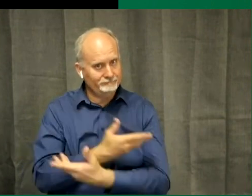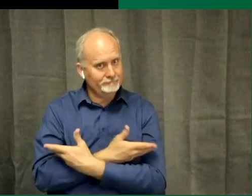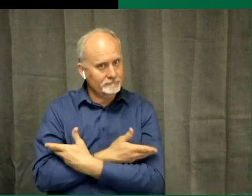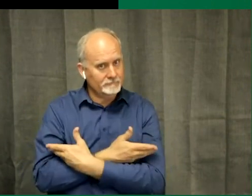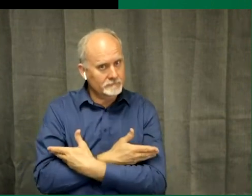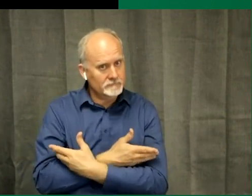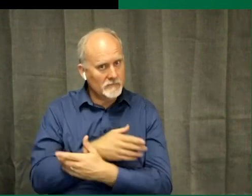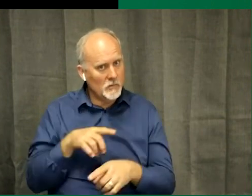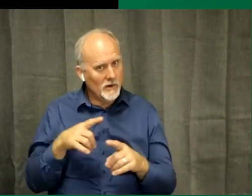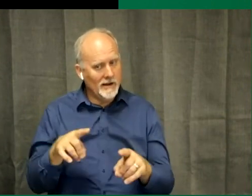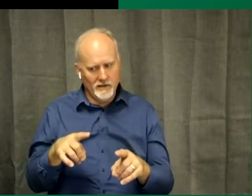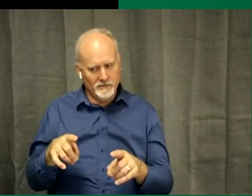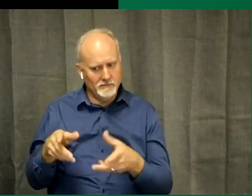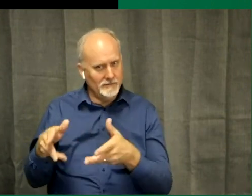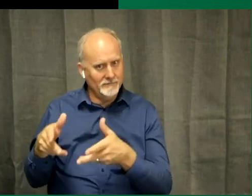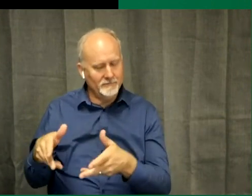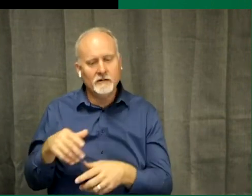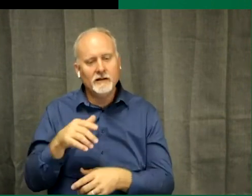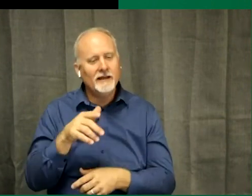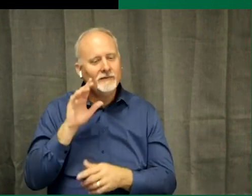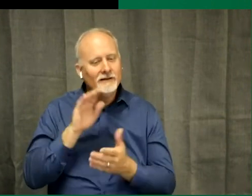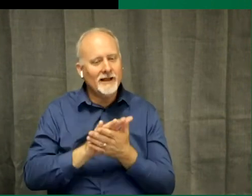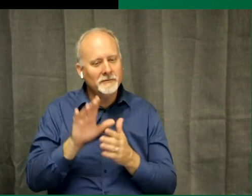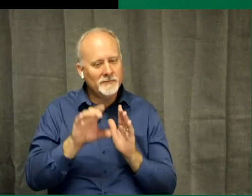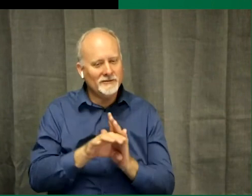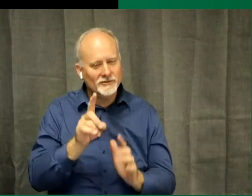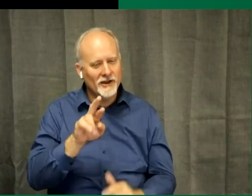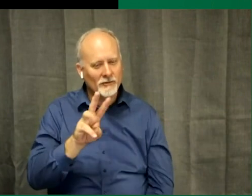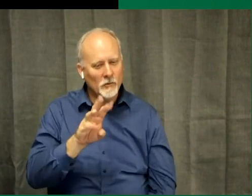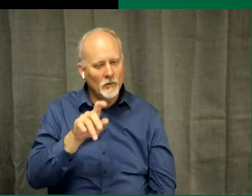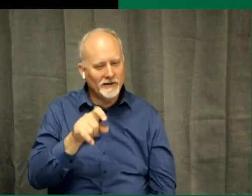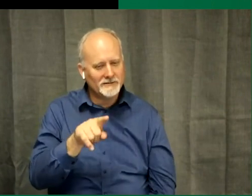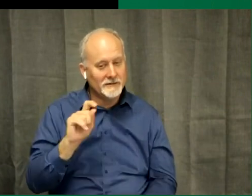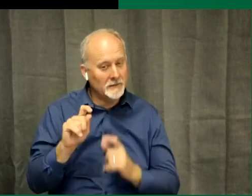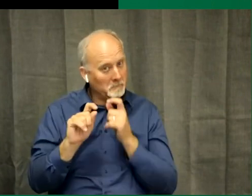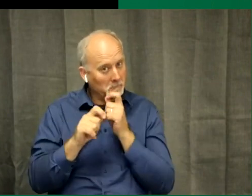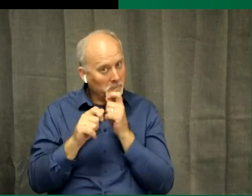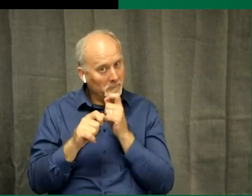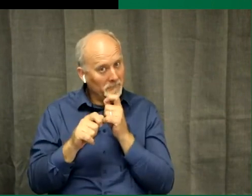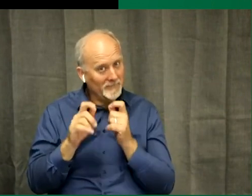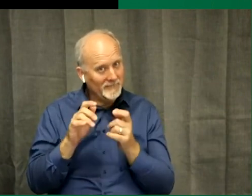this nice photo of dr watts demonstrating how easy it is to do the sentinel testing